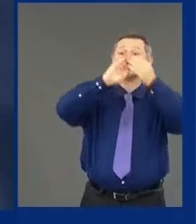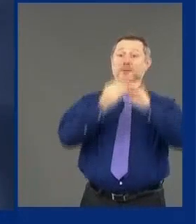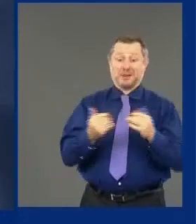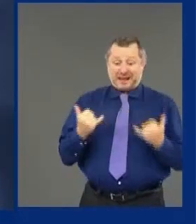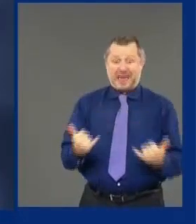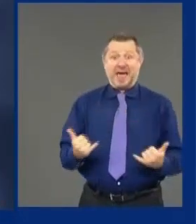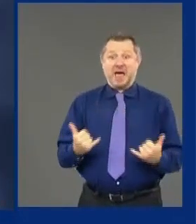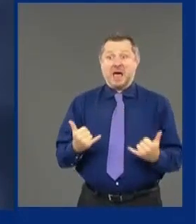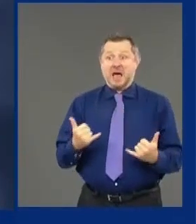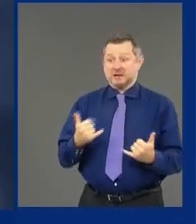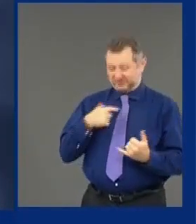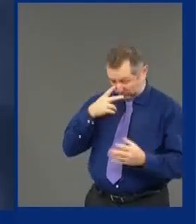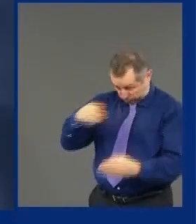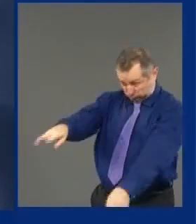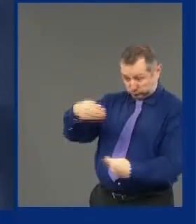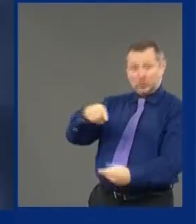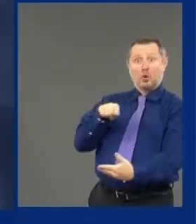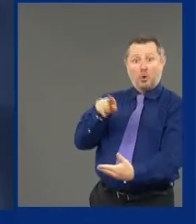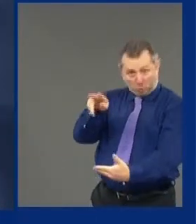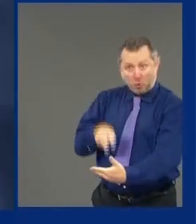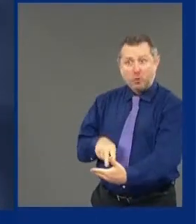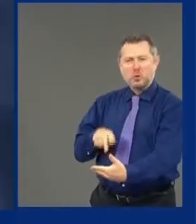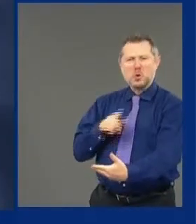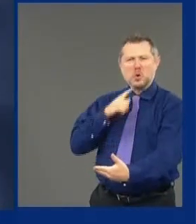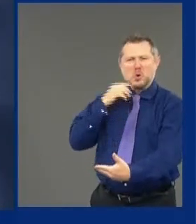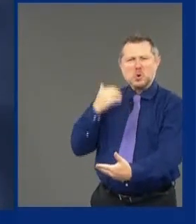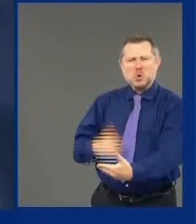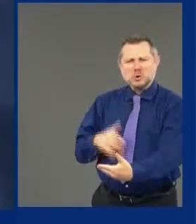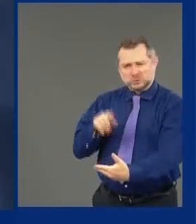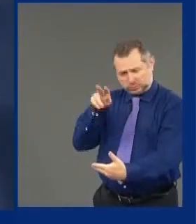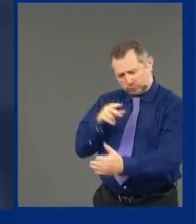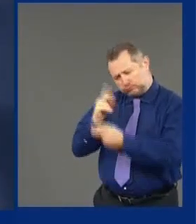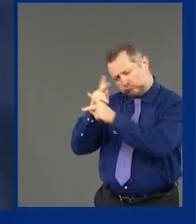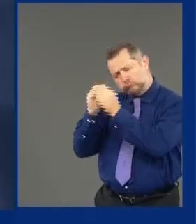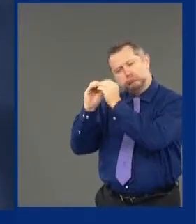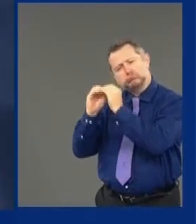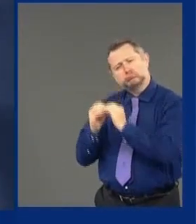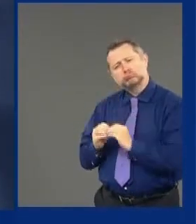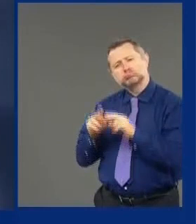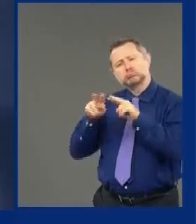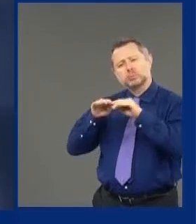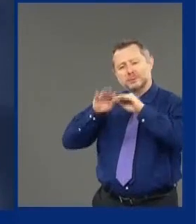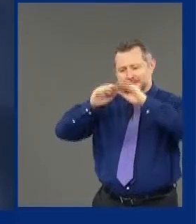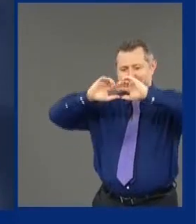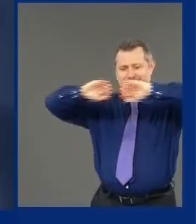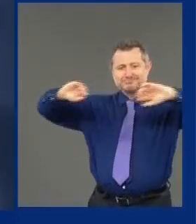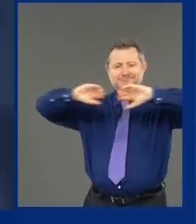FRIDAY. THAT IS NOT WHAT THESE PROJECTIONS DO.